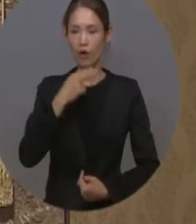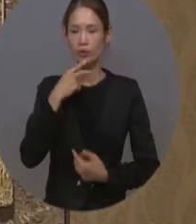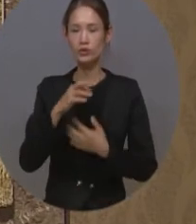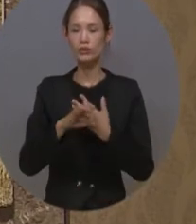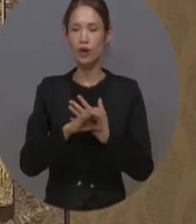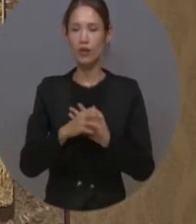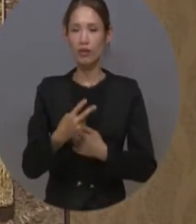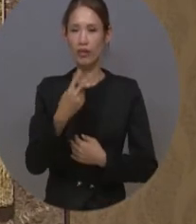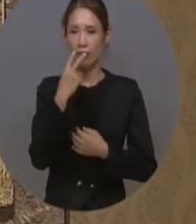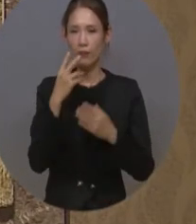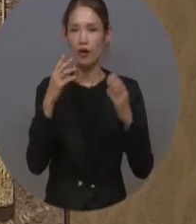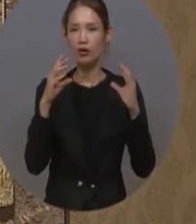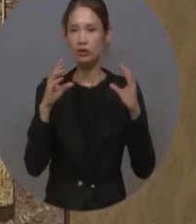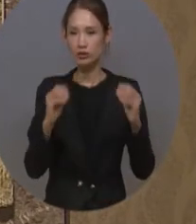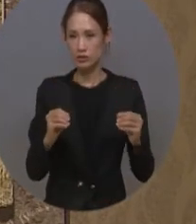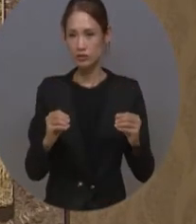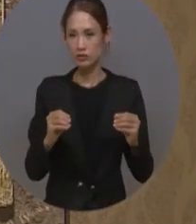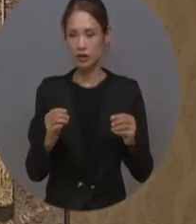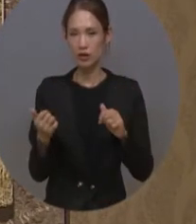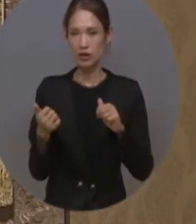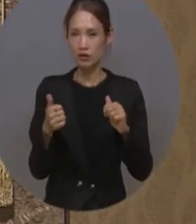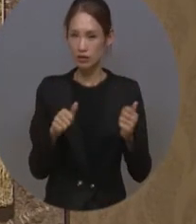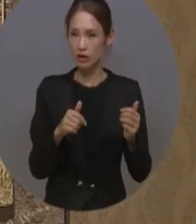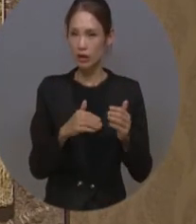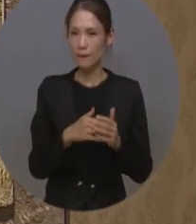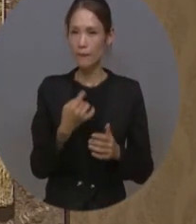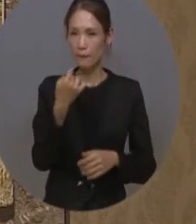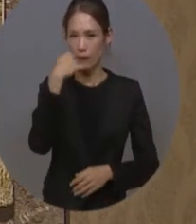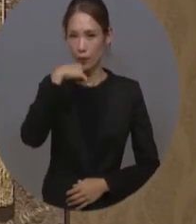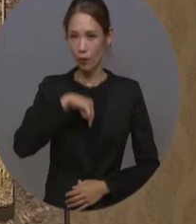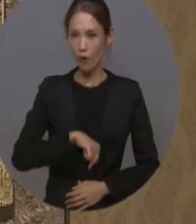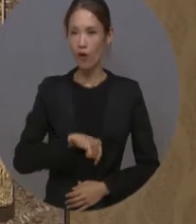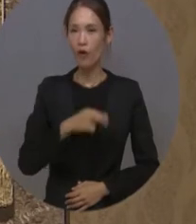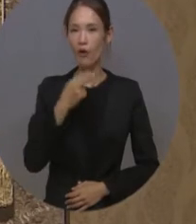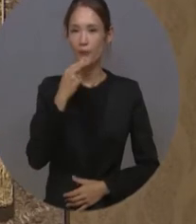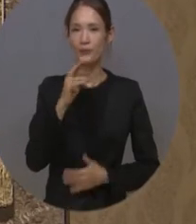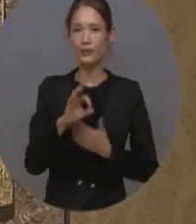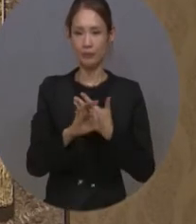When you're out of breath, it means you're out of life